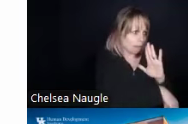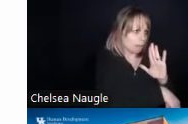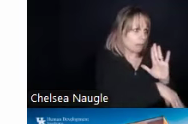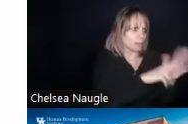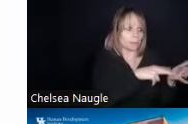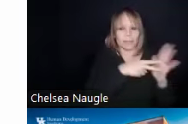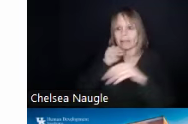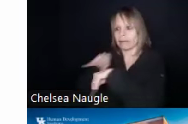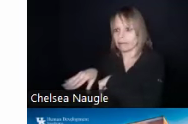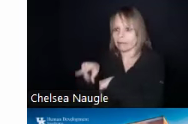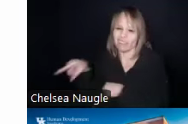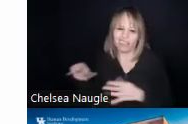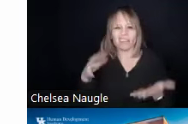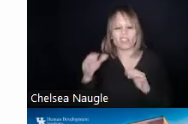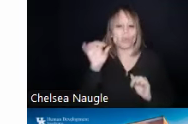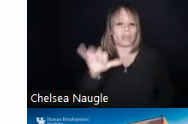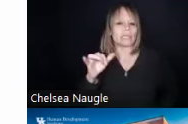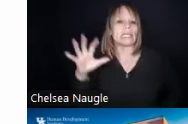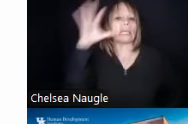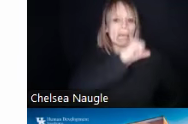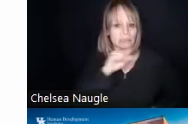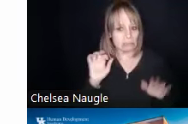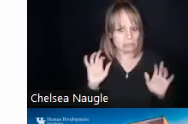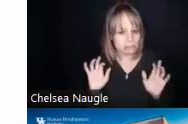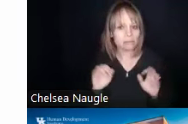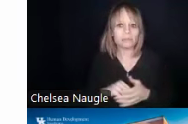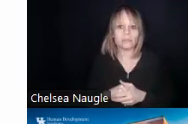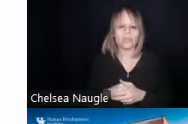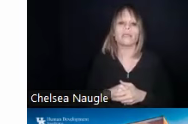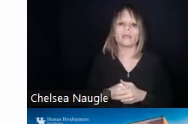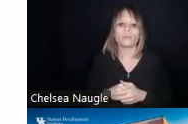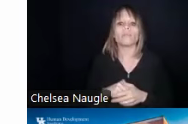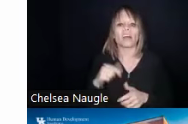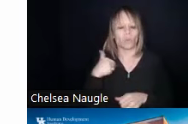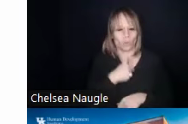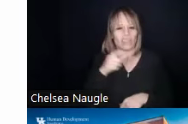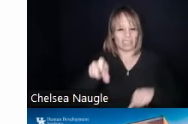right now. Uh that one is something I look at and say we need to tear into that a lot more in future research and